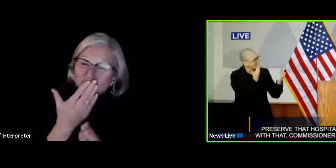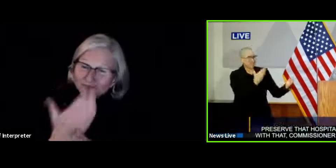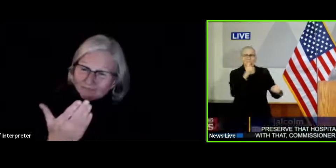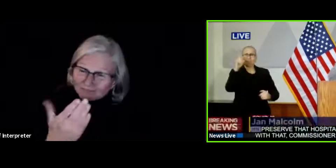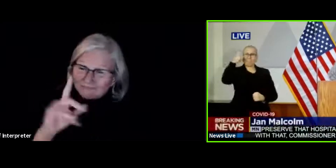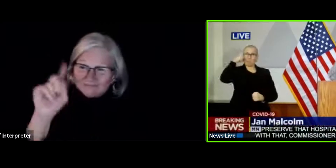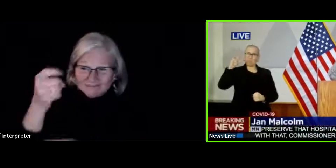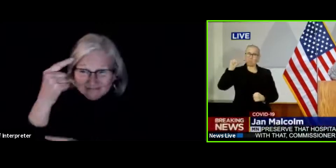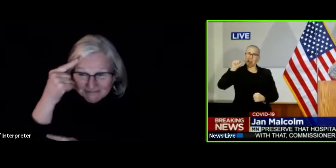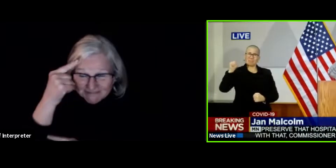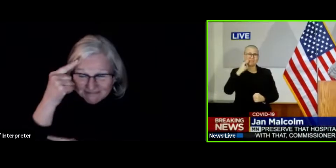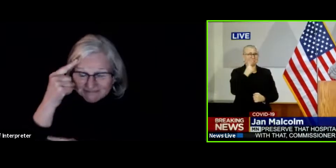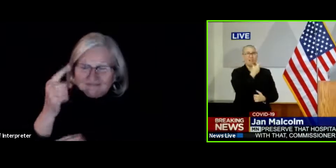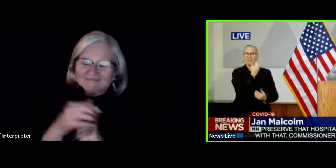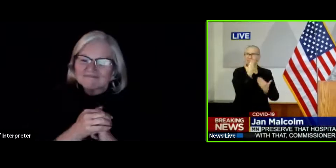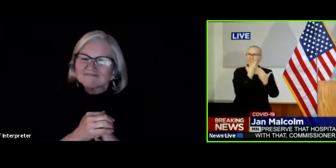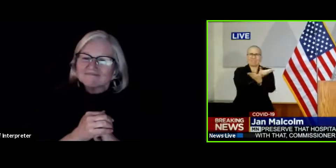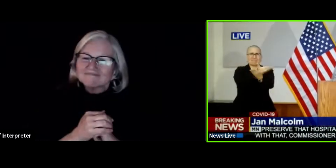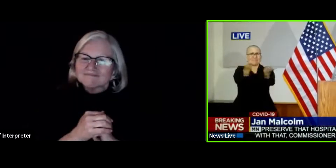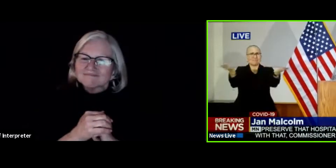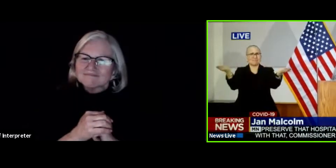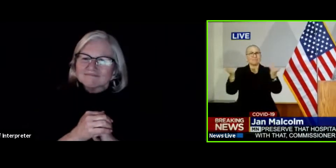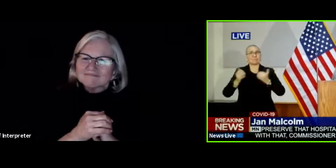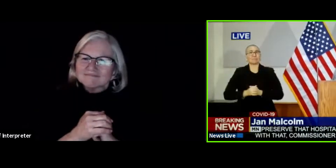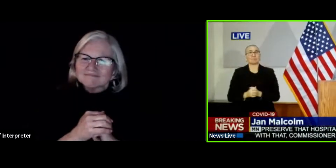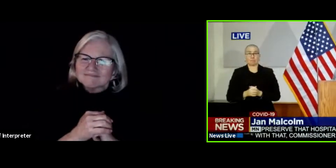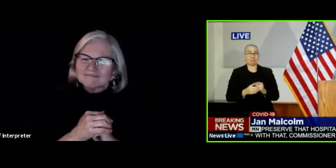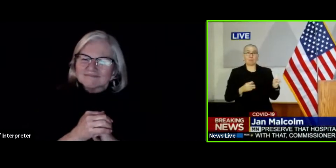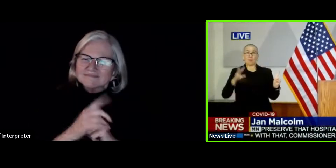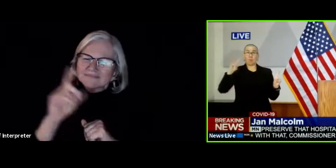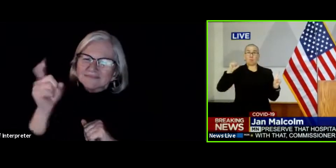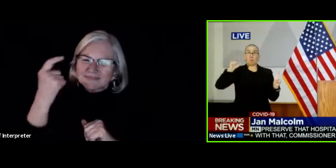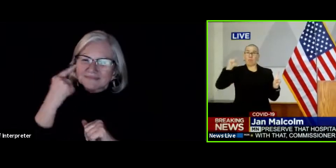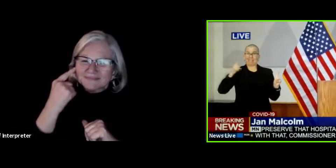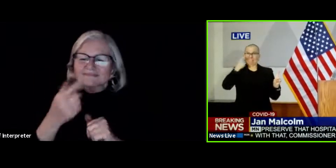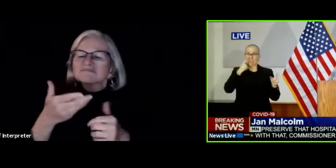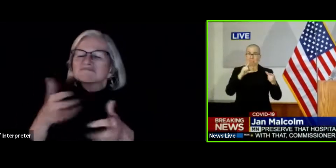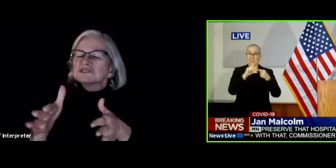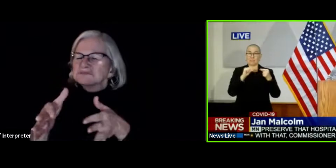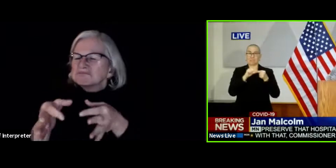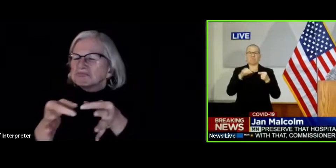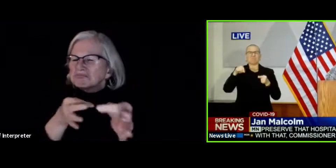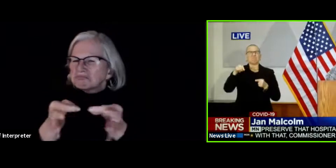EVERYONE. AS THE GOVERNOR SAID, THIS IS JUST A CHANCE, SINCE IT'S BEEN SEVERAL DAYS NOW SINCE WE HAVE BEEN TOGETHER